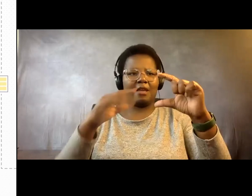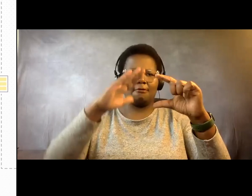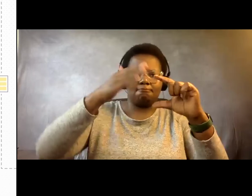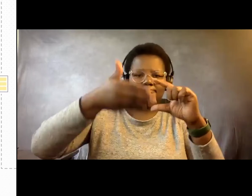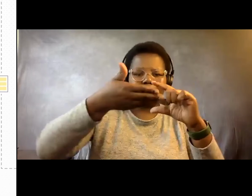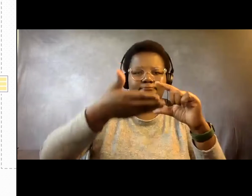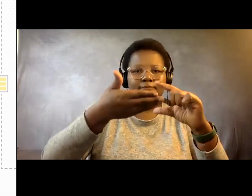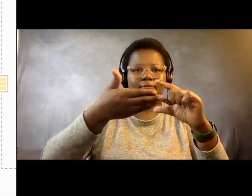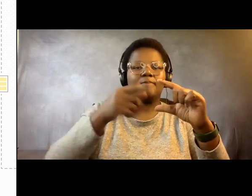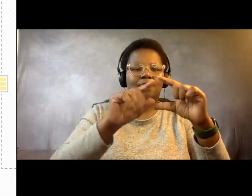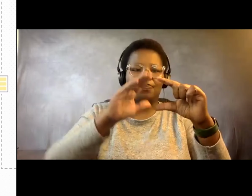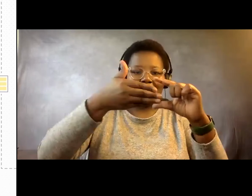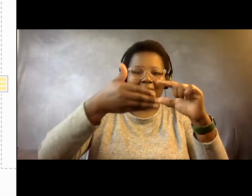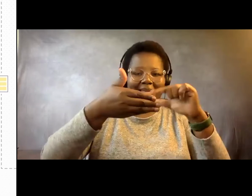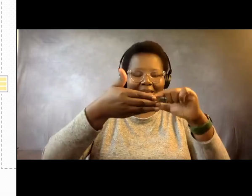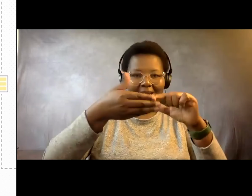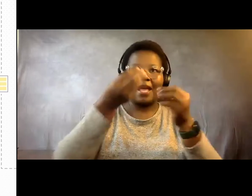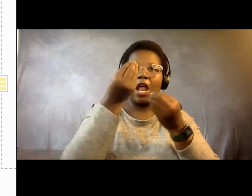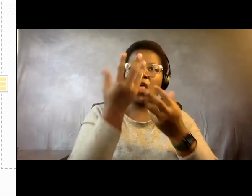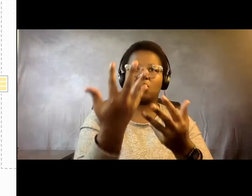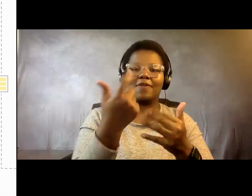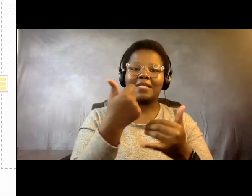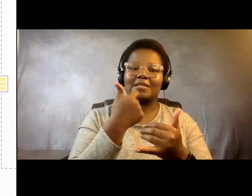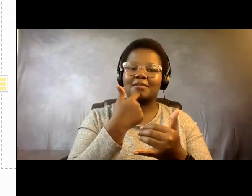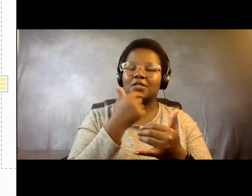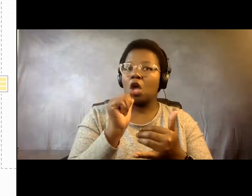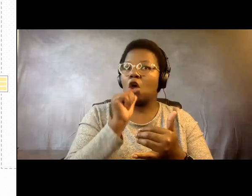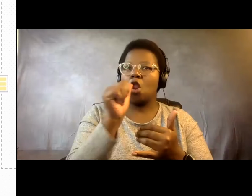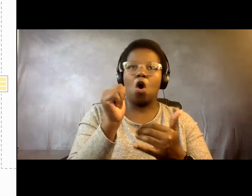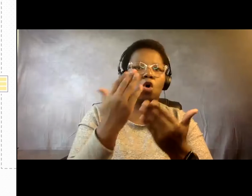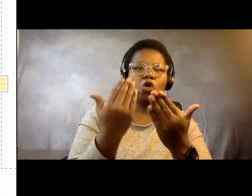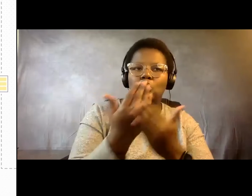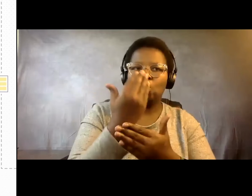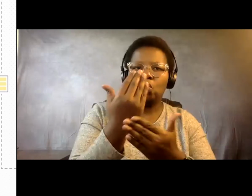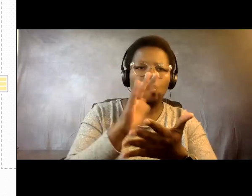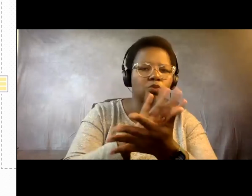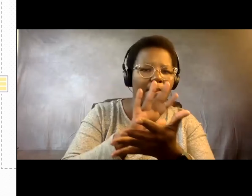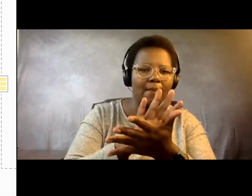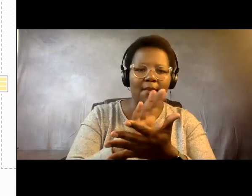assistive technology saying something like no new documents, or five new documents in my documents,